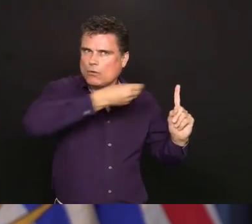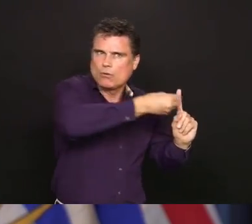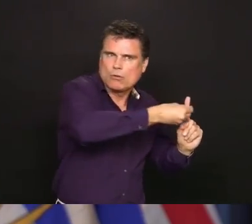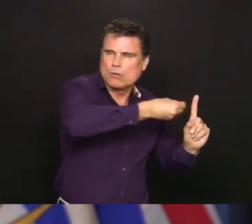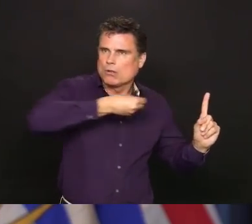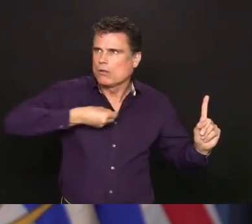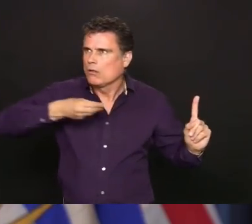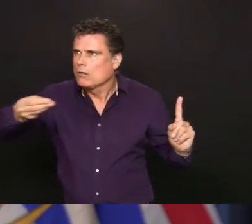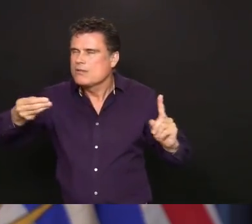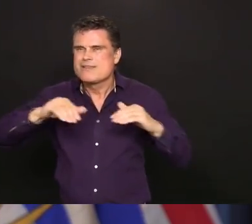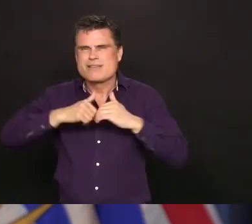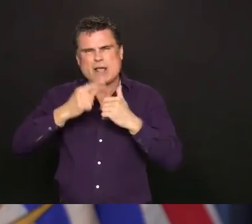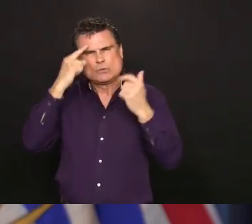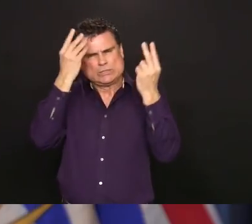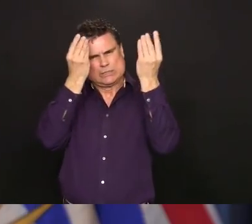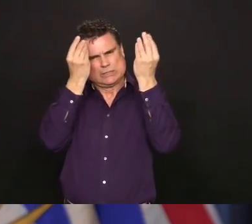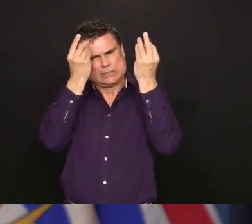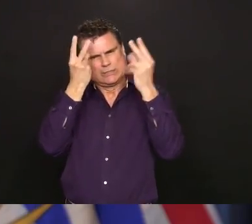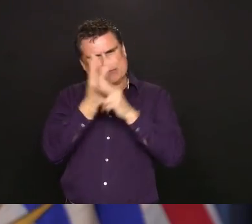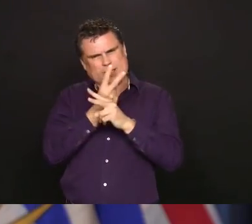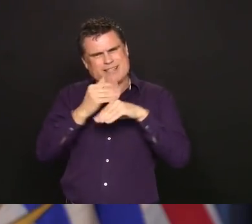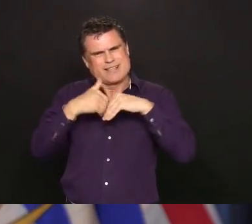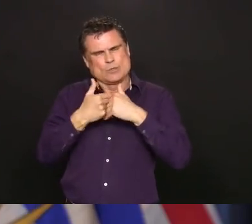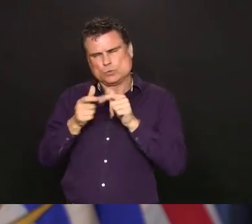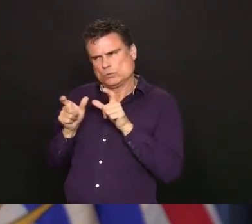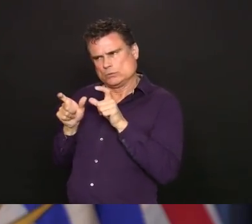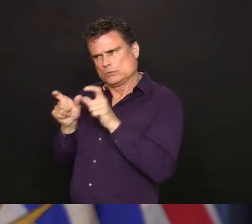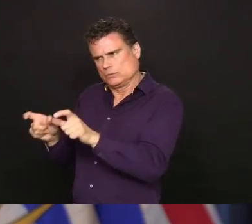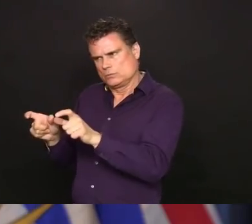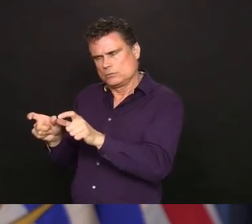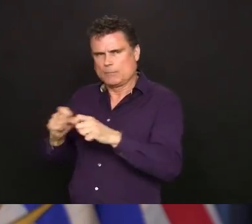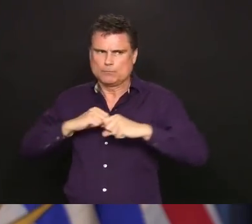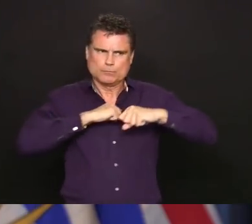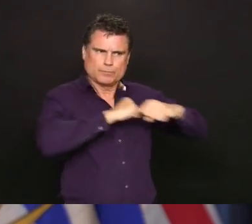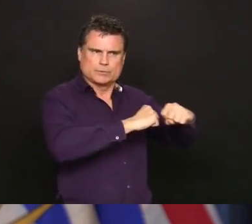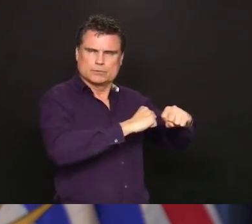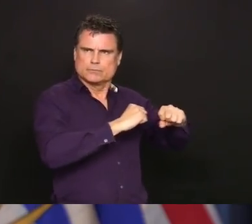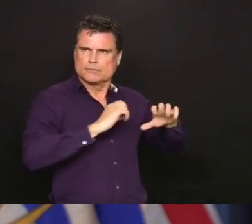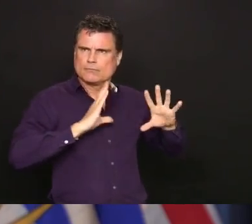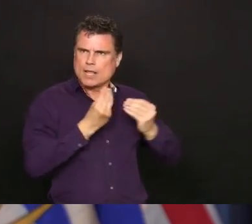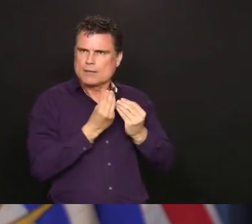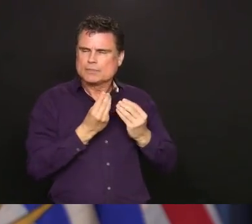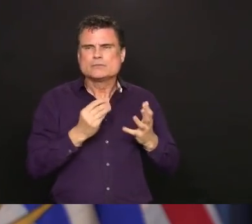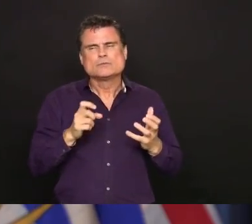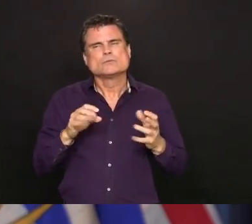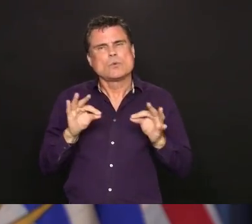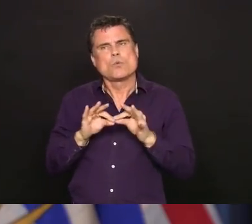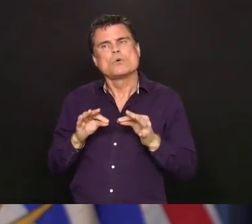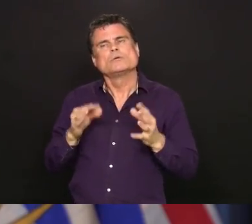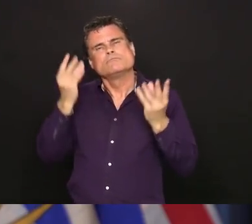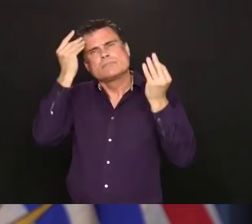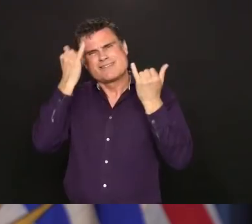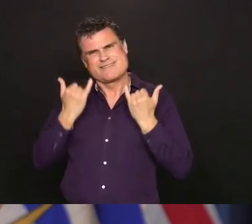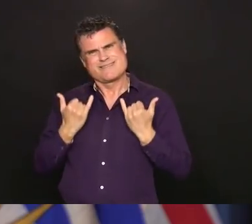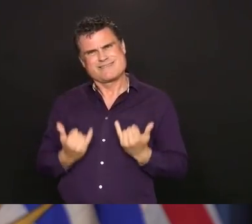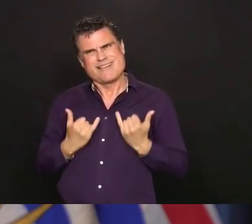before when we had lots of people sitting together for periods of time and then we have close contact with them.